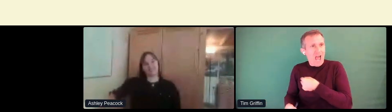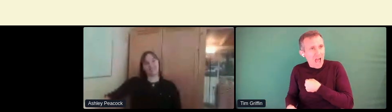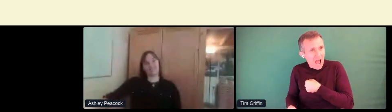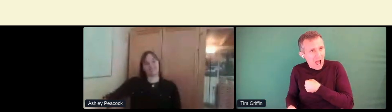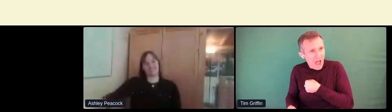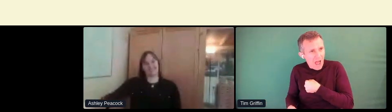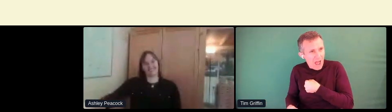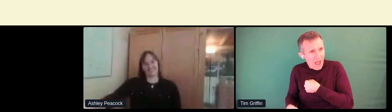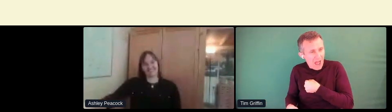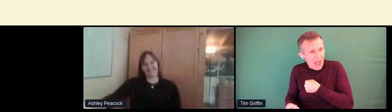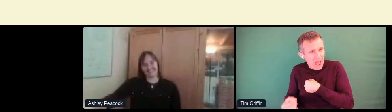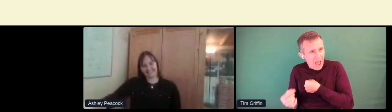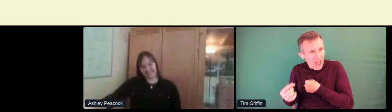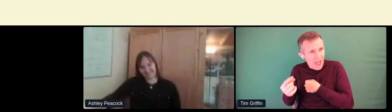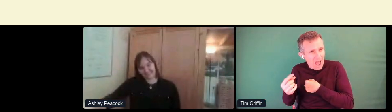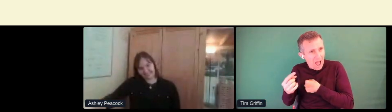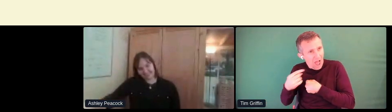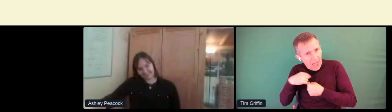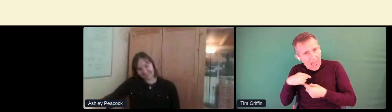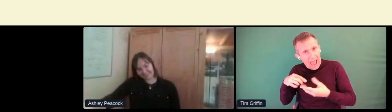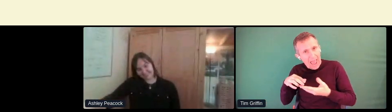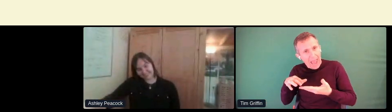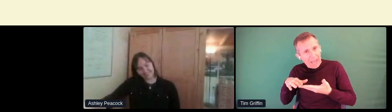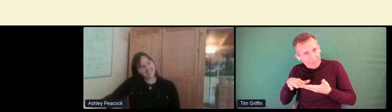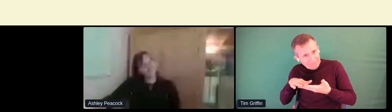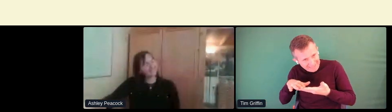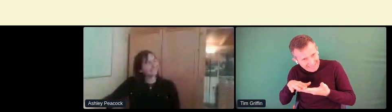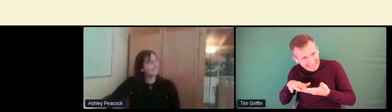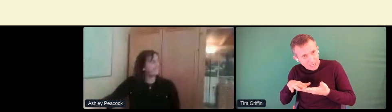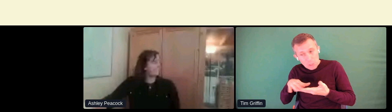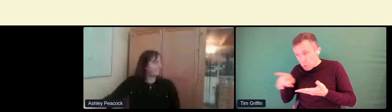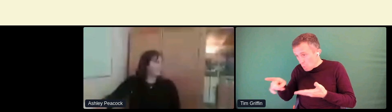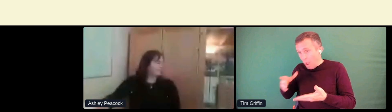and I'm like "no if I meant the slice of pizza, I would have said the slice of pizza. I meant the